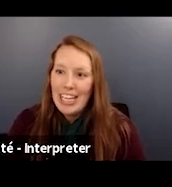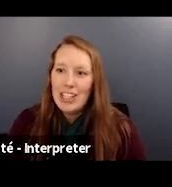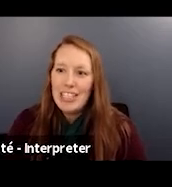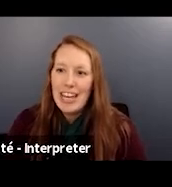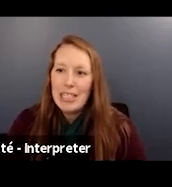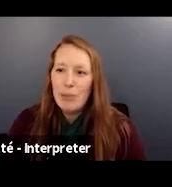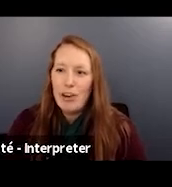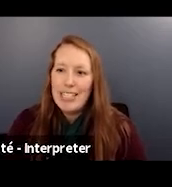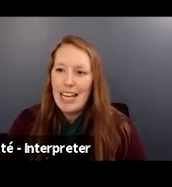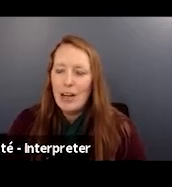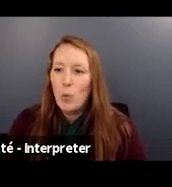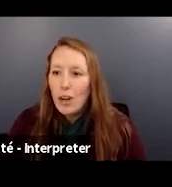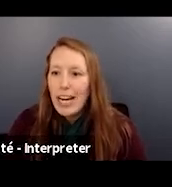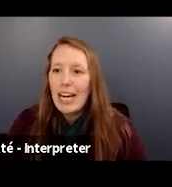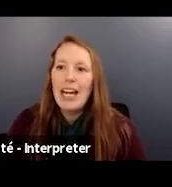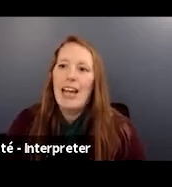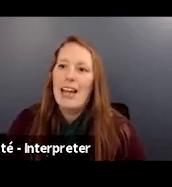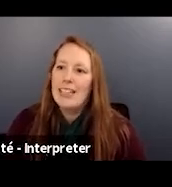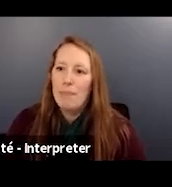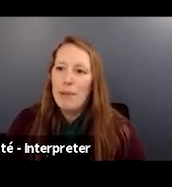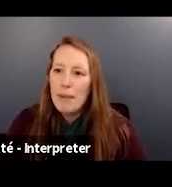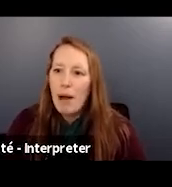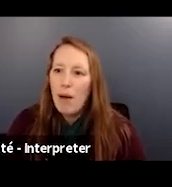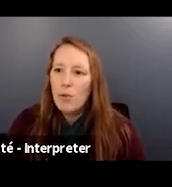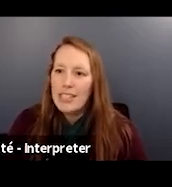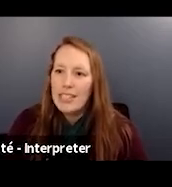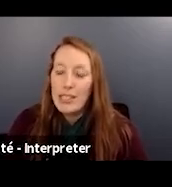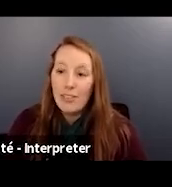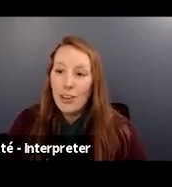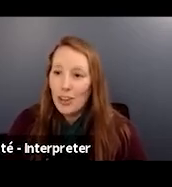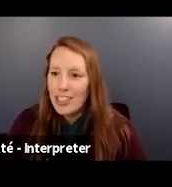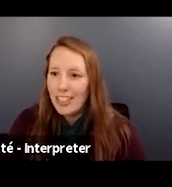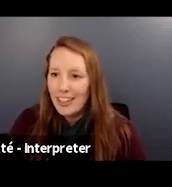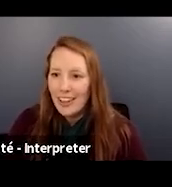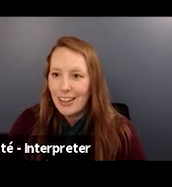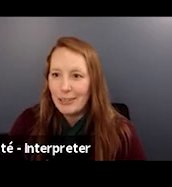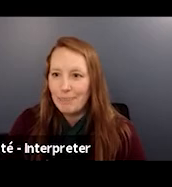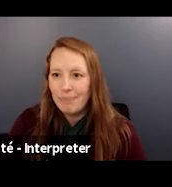just experiencing working and being a mom was difficult.